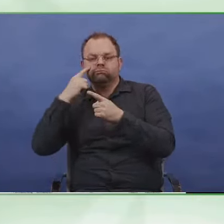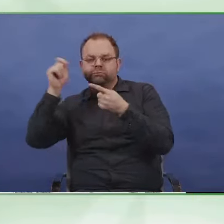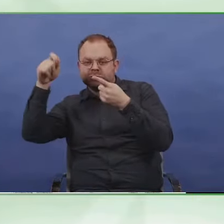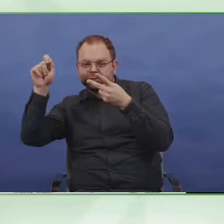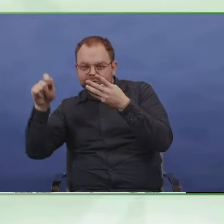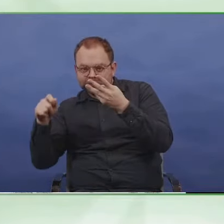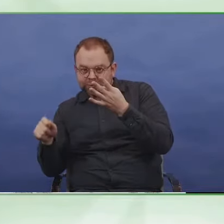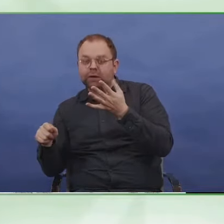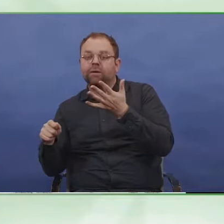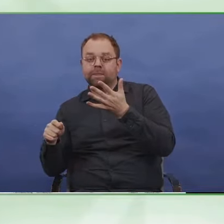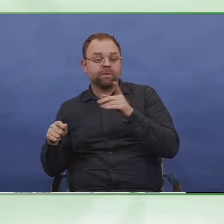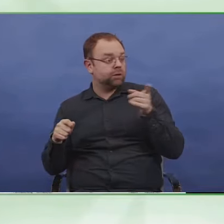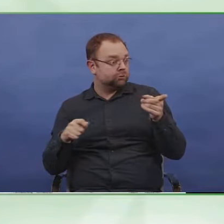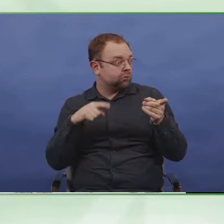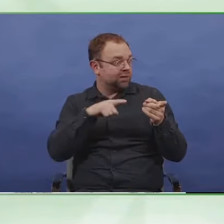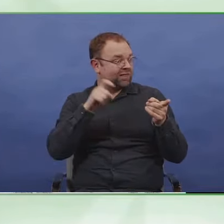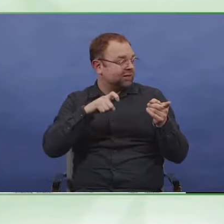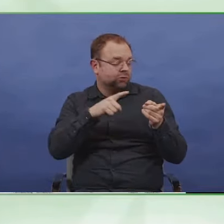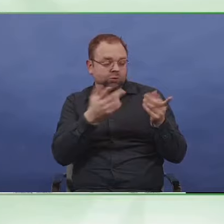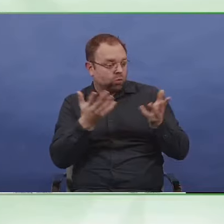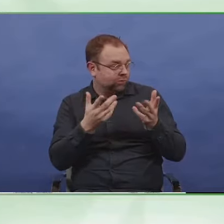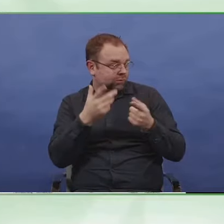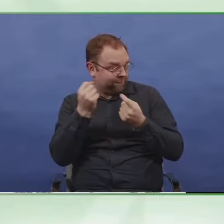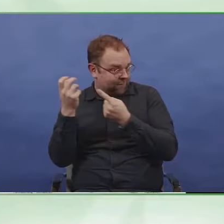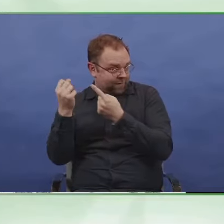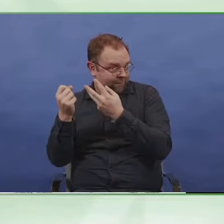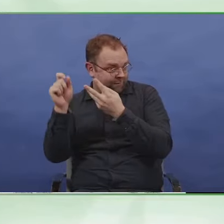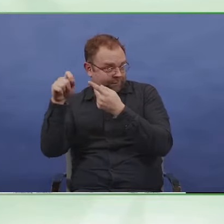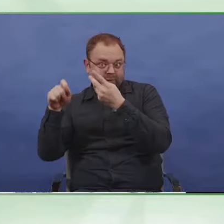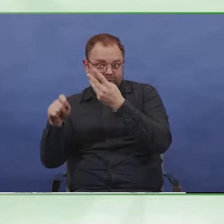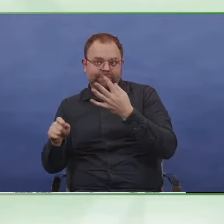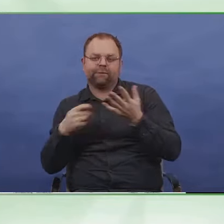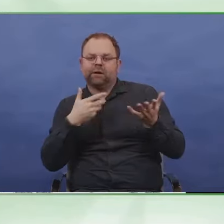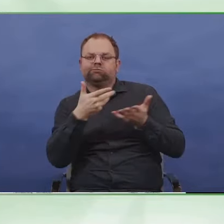creating an immersive interactive experience that satisfies the